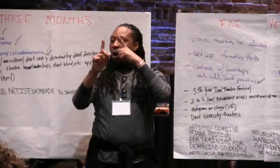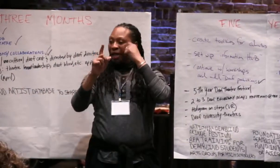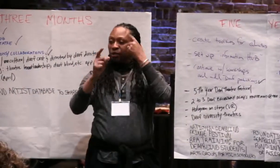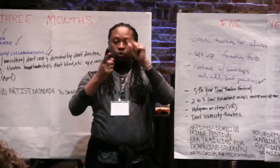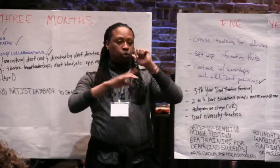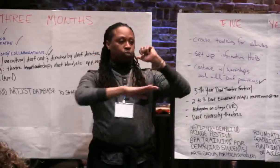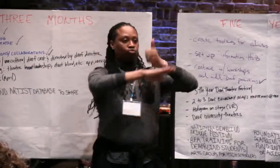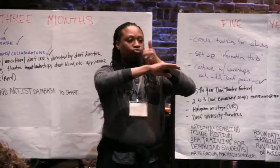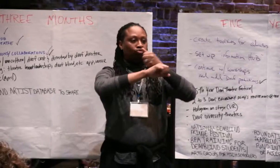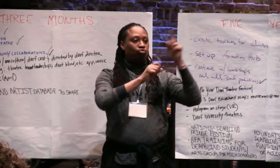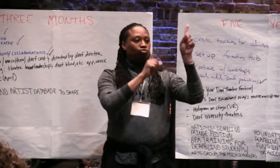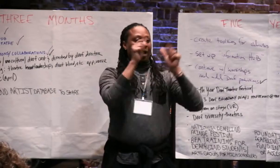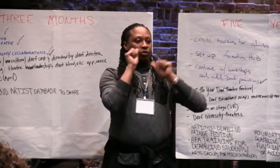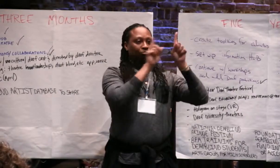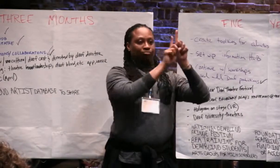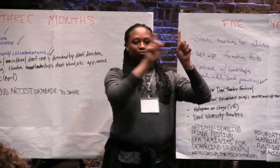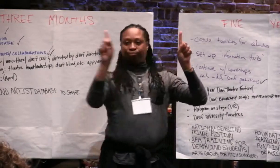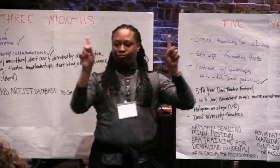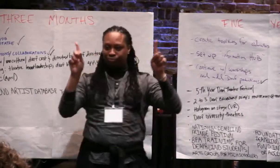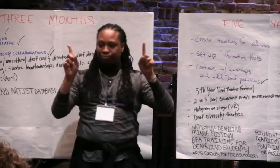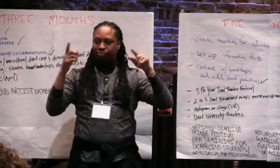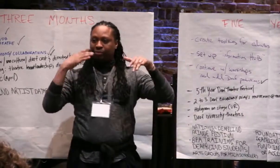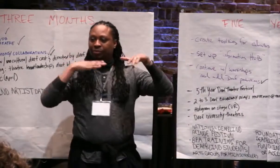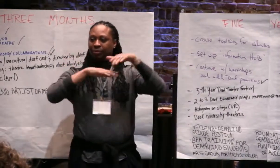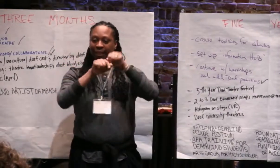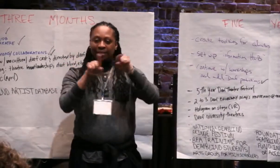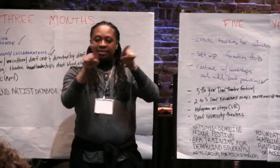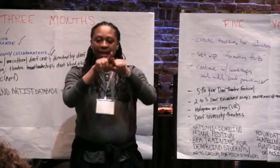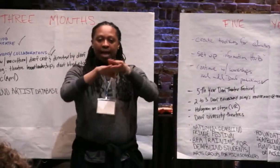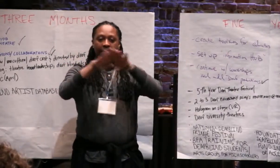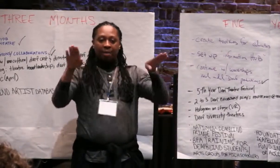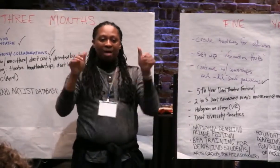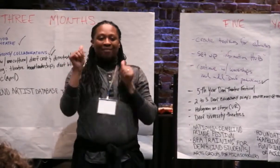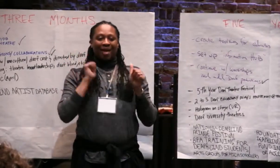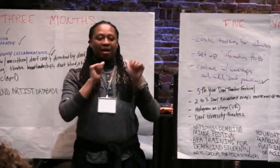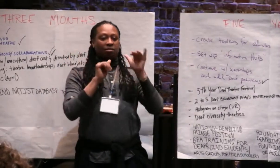We want more Deaf, Deaf, Blind actors in our pool.